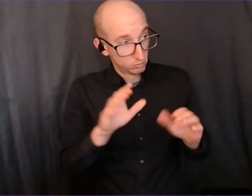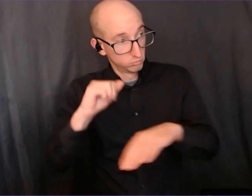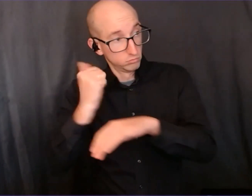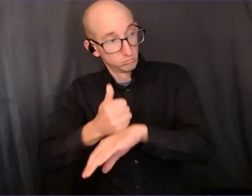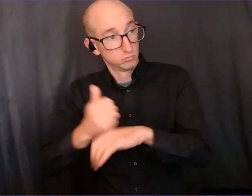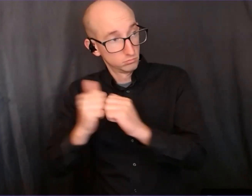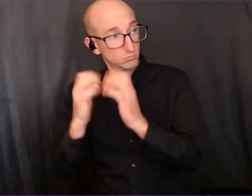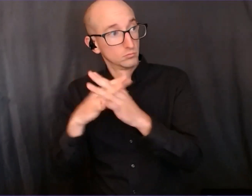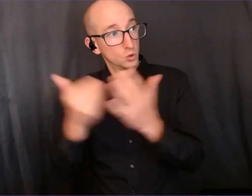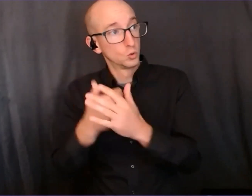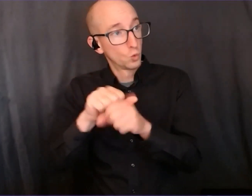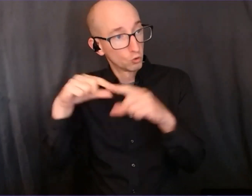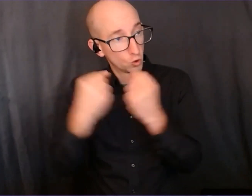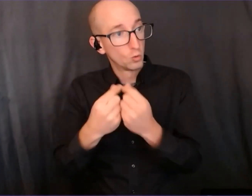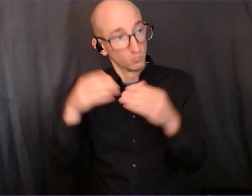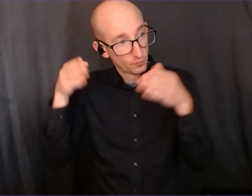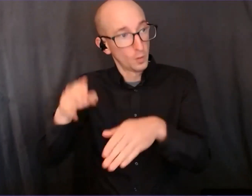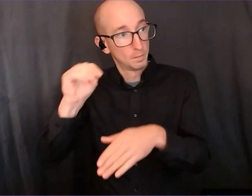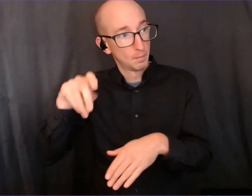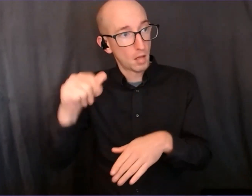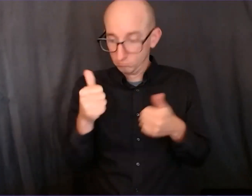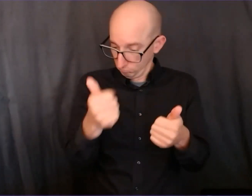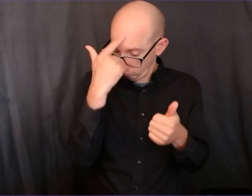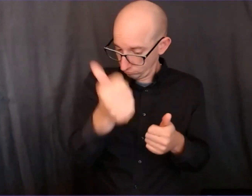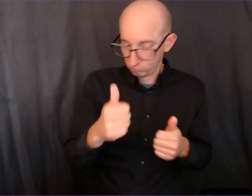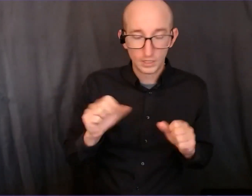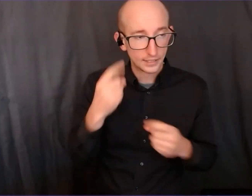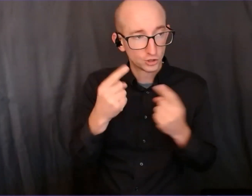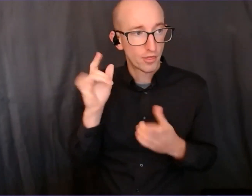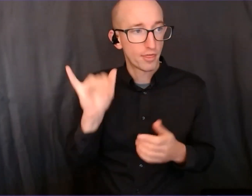cargo-handling equipment, transportation equipment, or related technology of a port. So